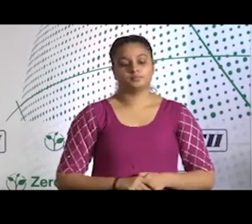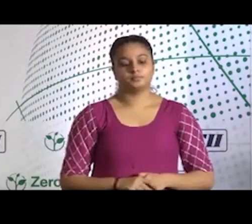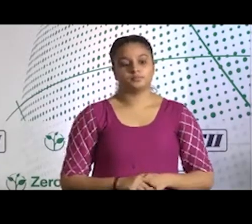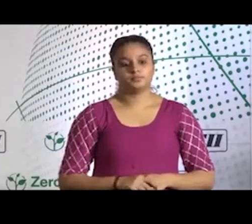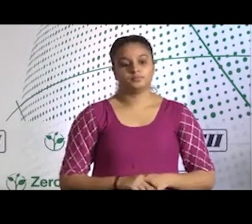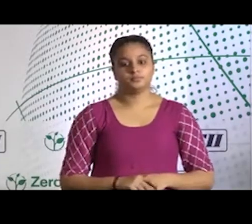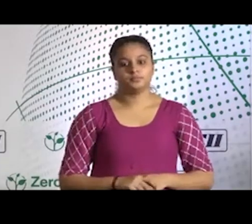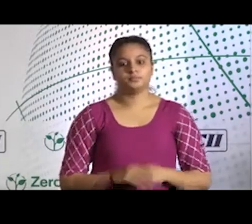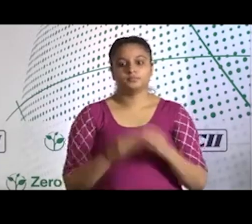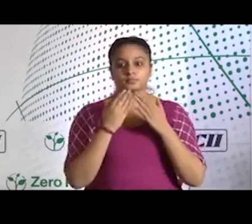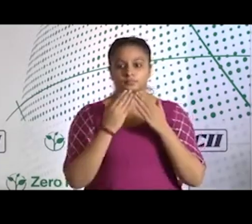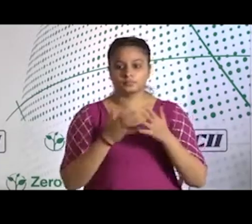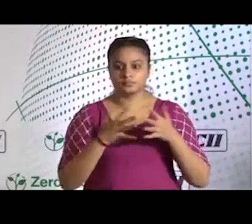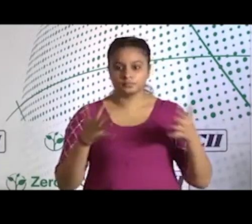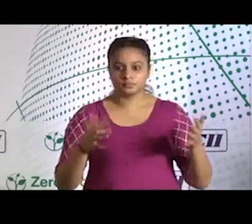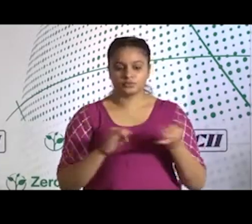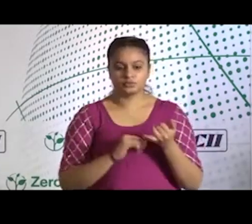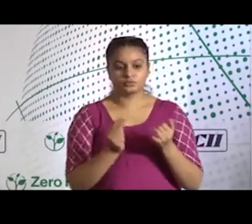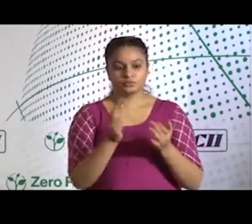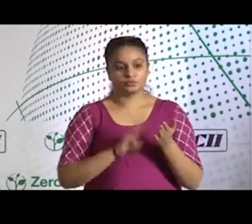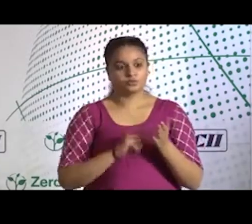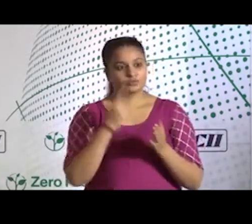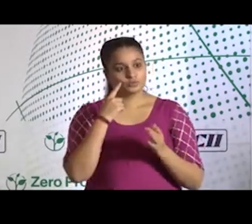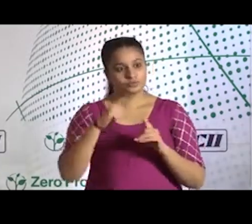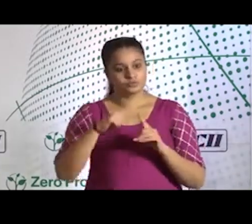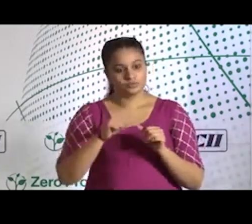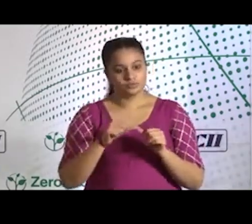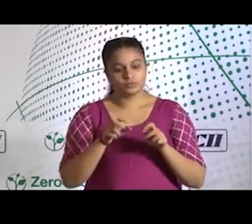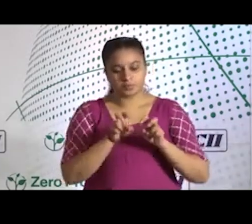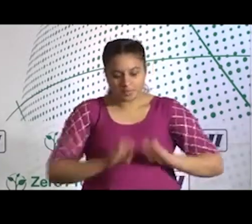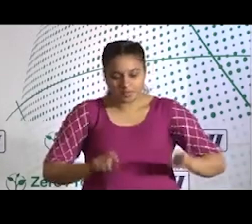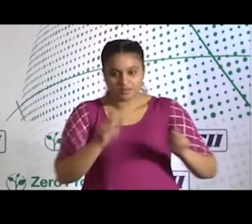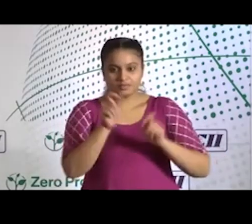Thank you so much Sunita and all our wonderful panelists I requested.